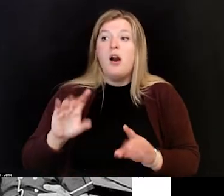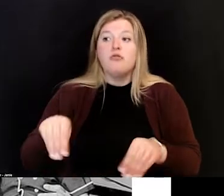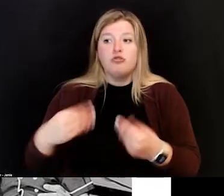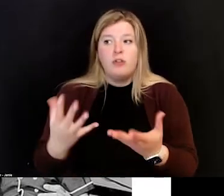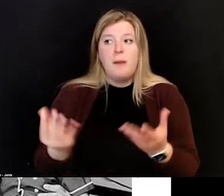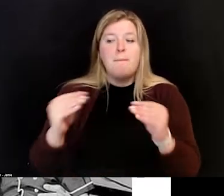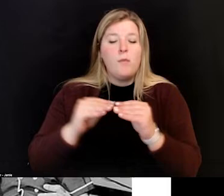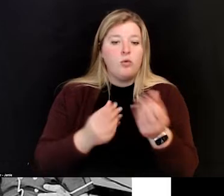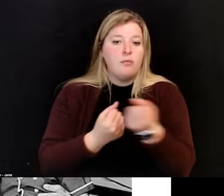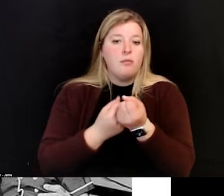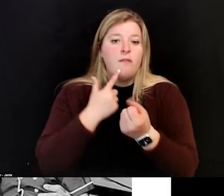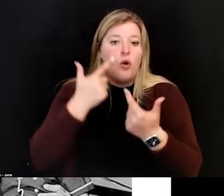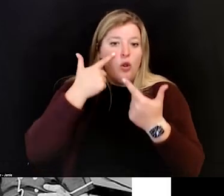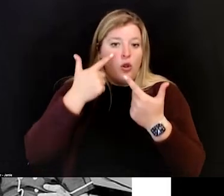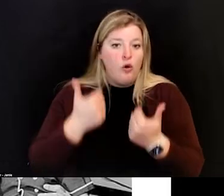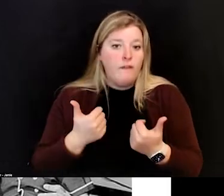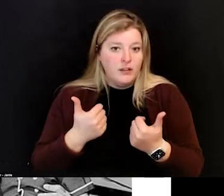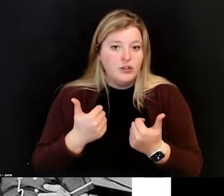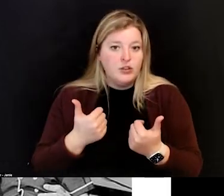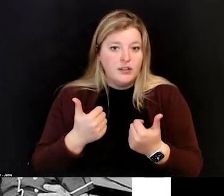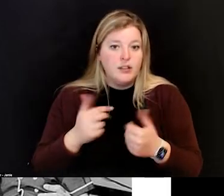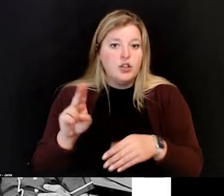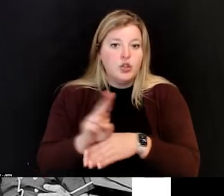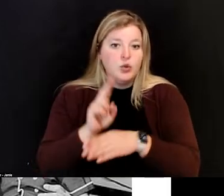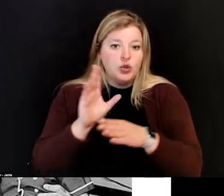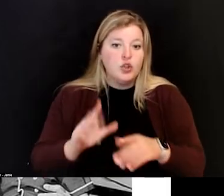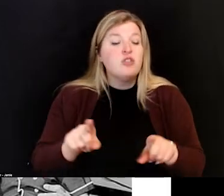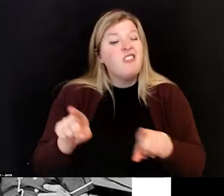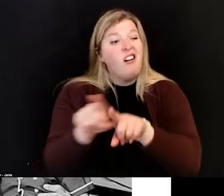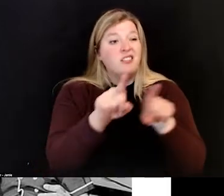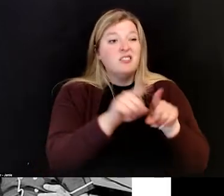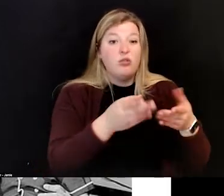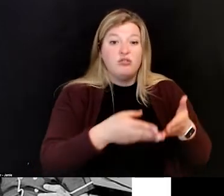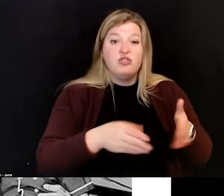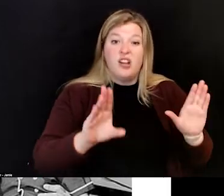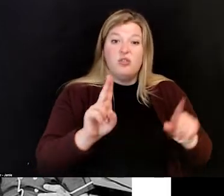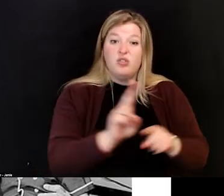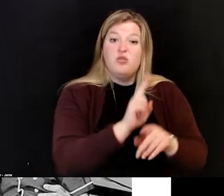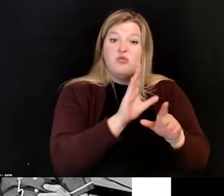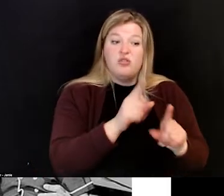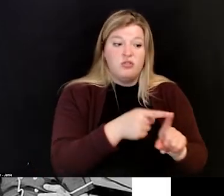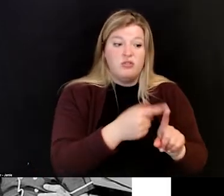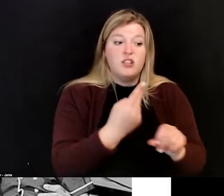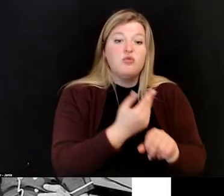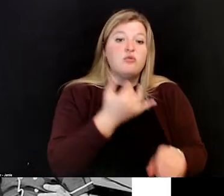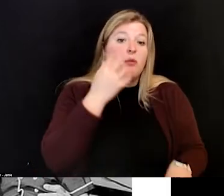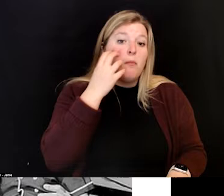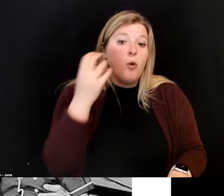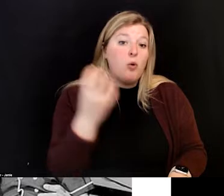It helps general-- also helps general users work in a mobile environment because we often walk outside,